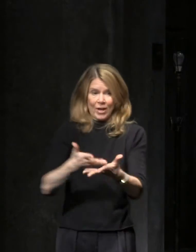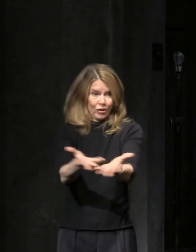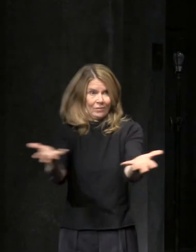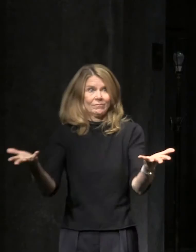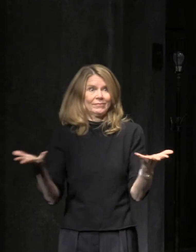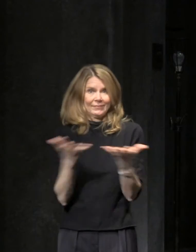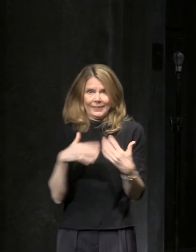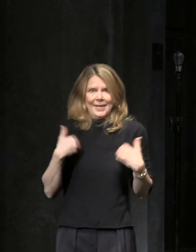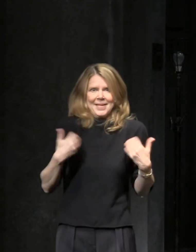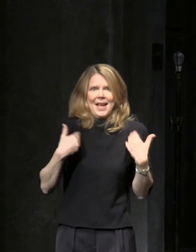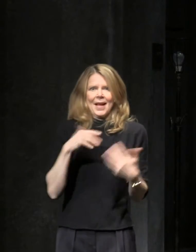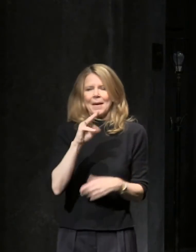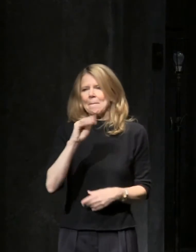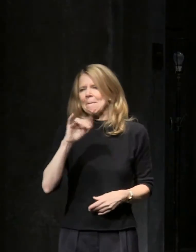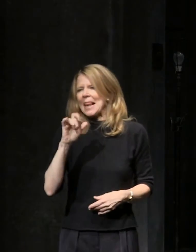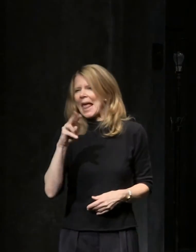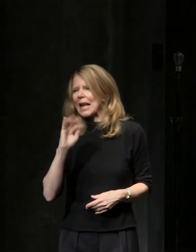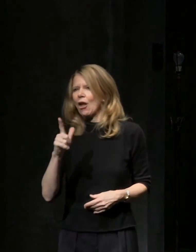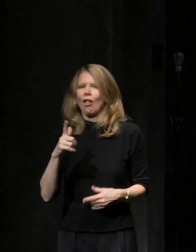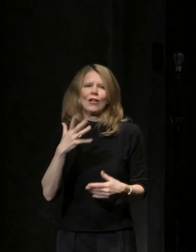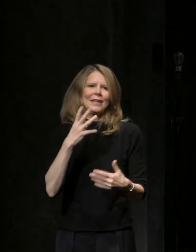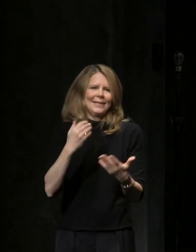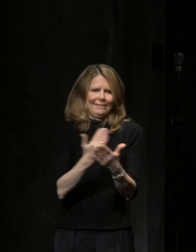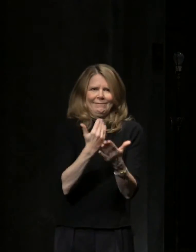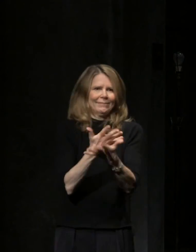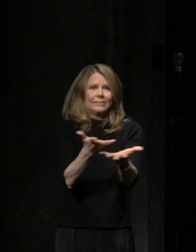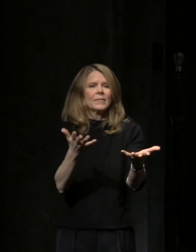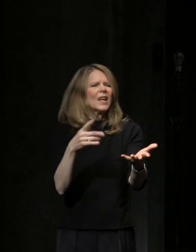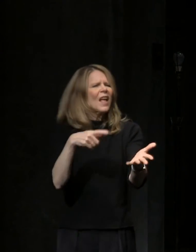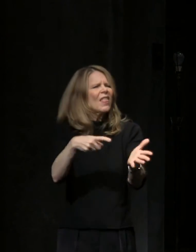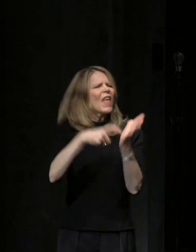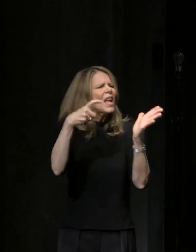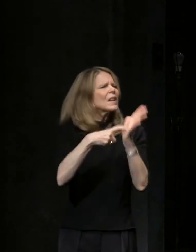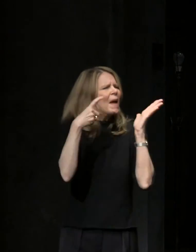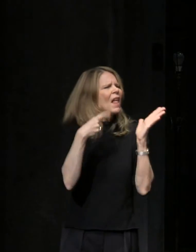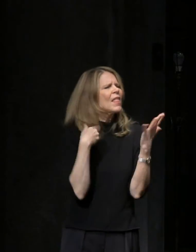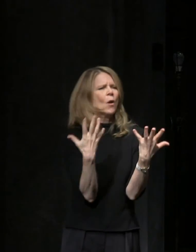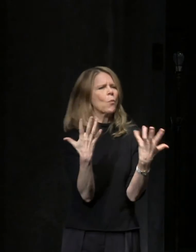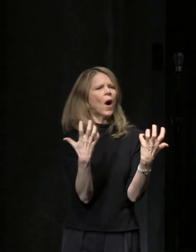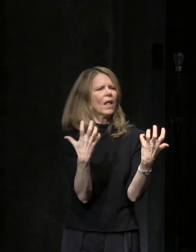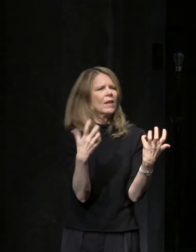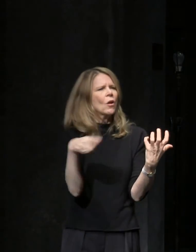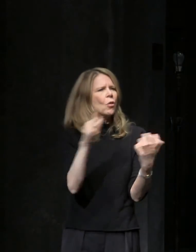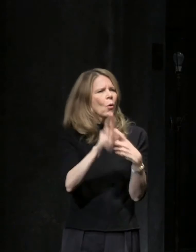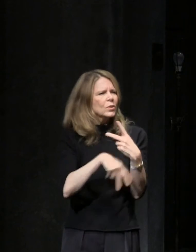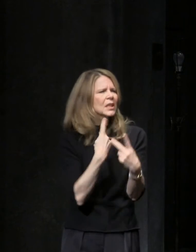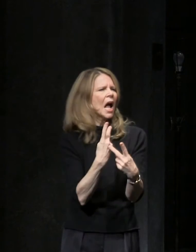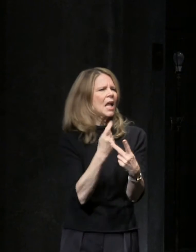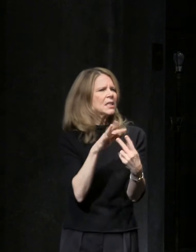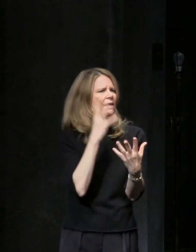millennials, who are demanding those kinds of encounters. If there is one issue that